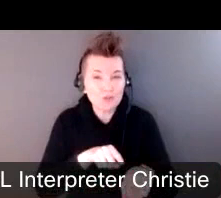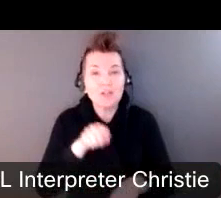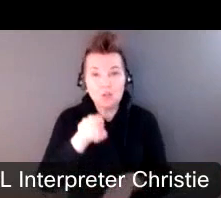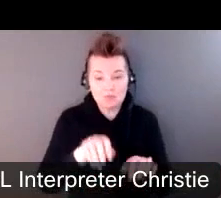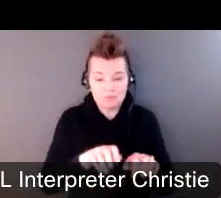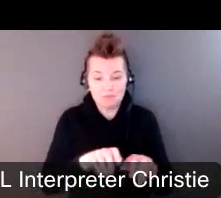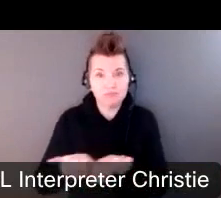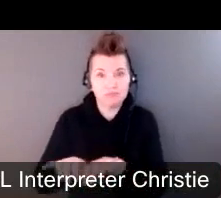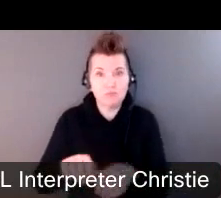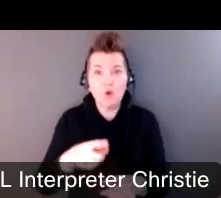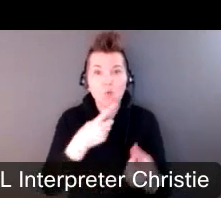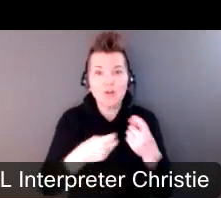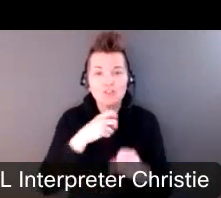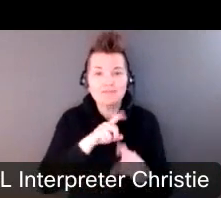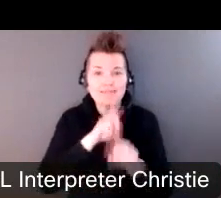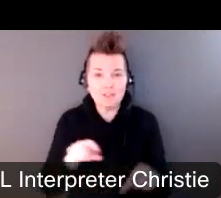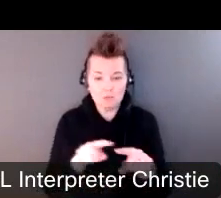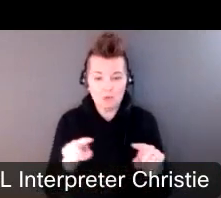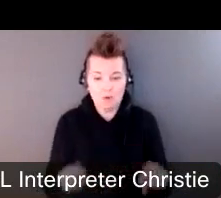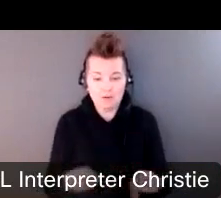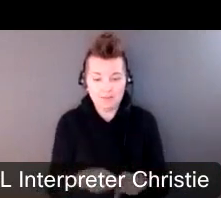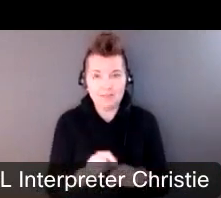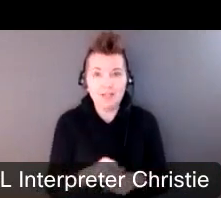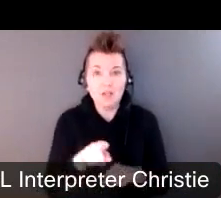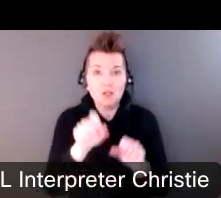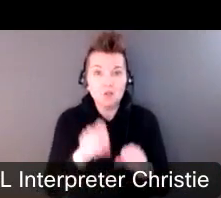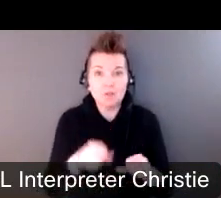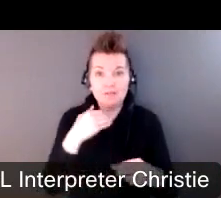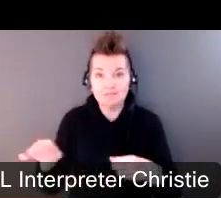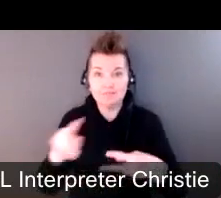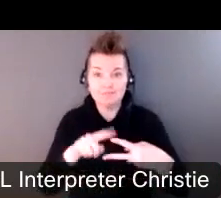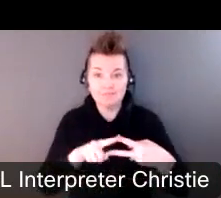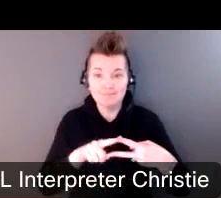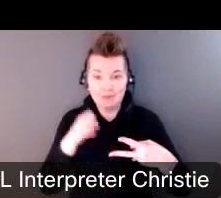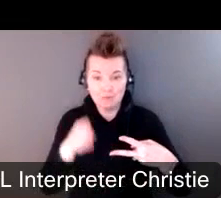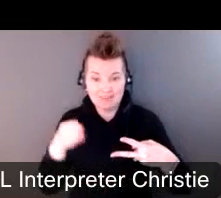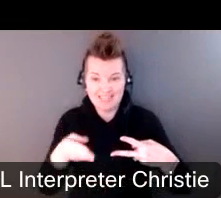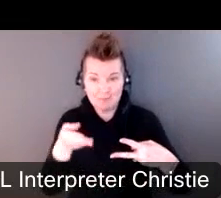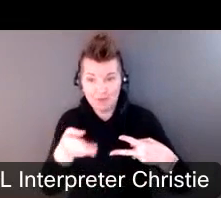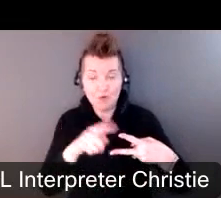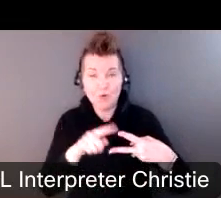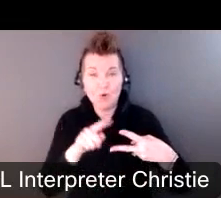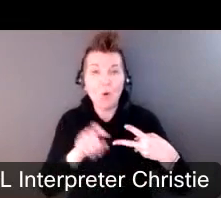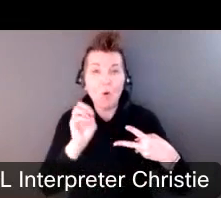Please direct your questions to Charissa Iogna or to the general audience. Use the question box to type in your question which will be